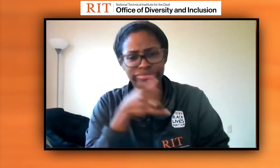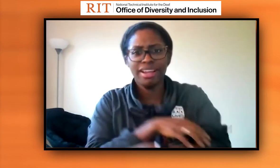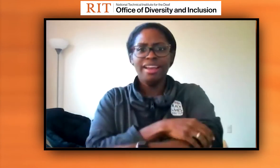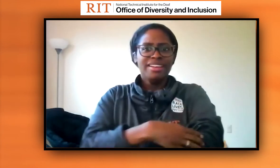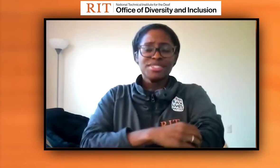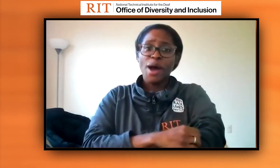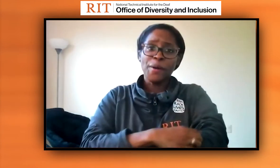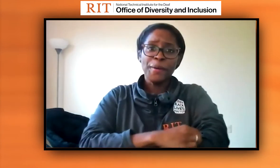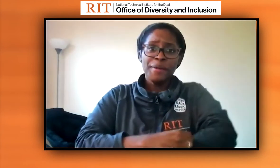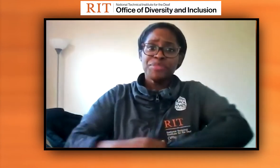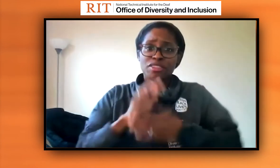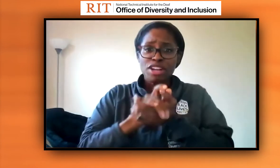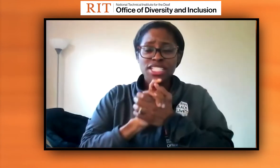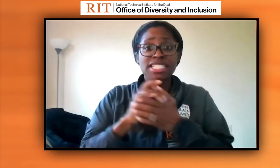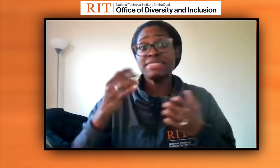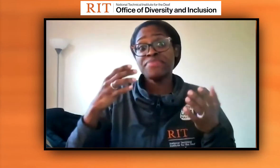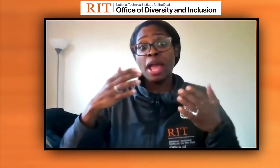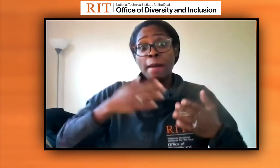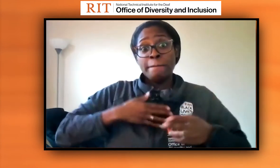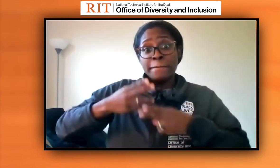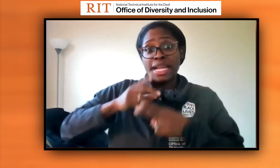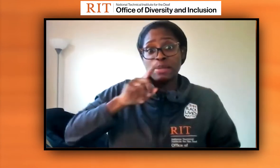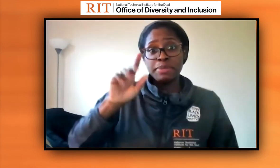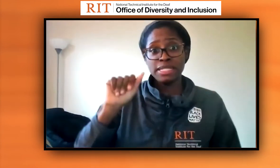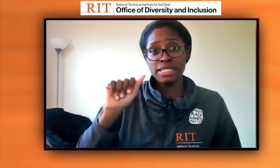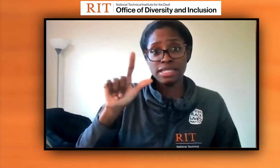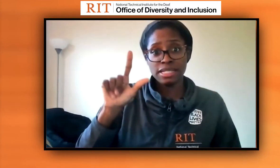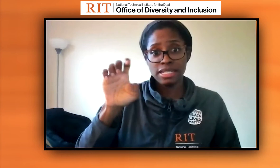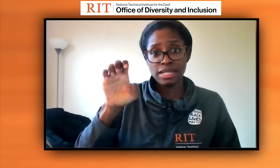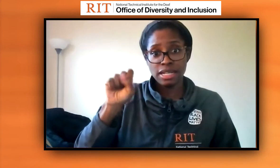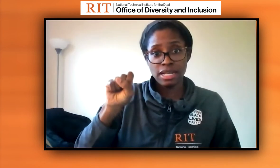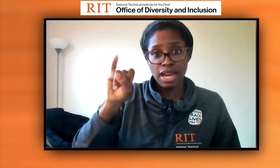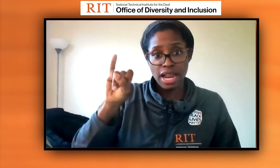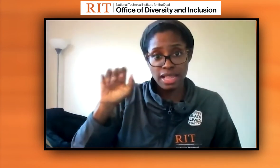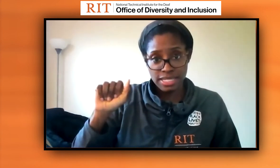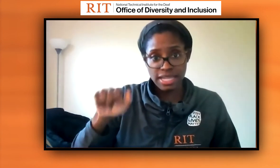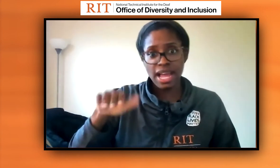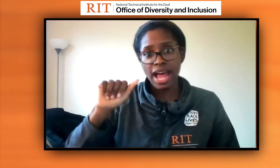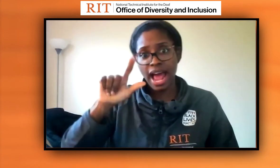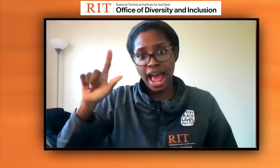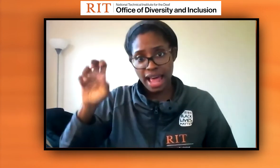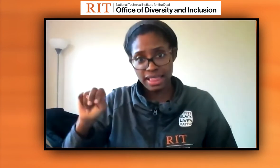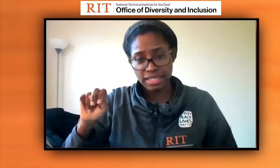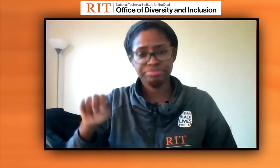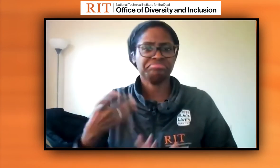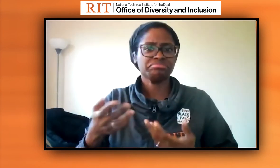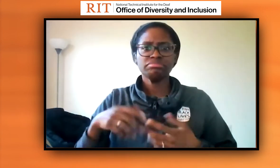COVID times among us are crazy, and I want to congratulate all of you for getting through it successfully.